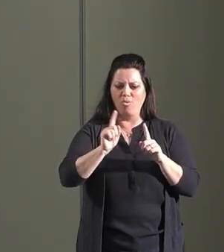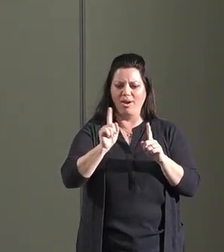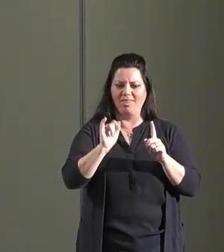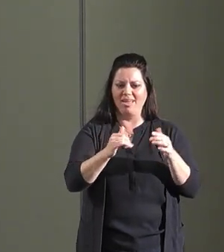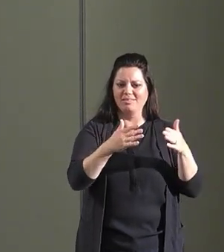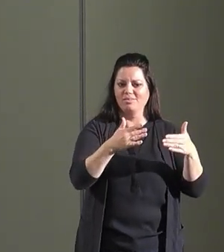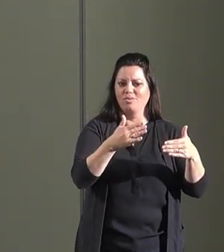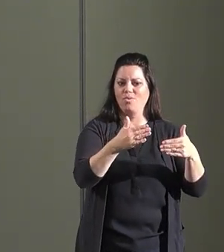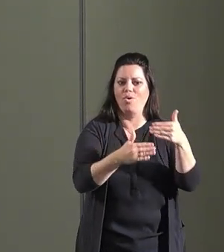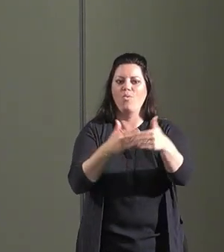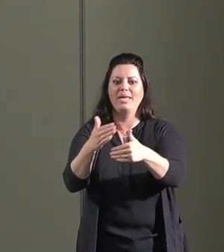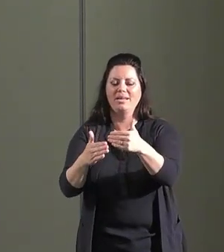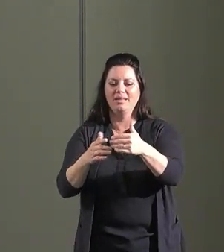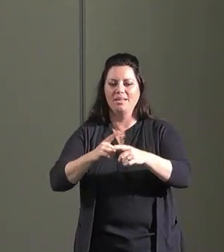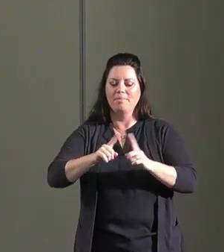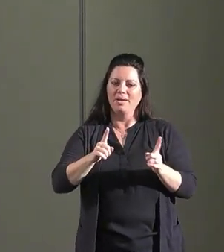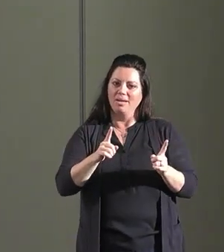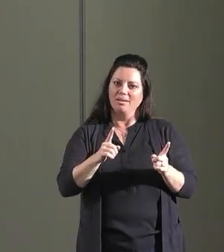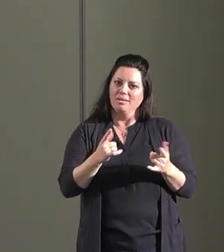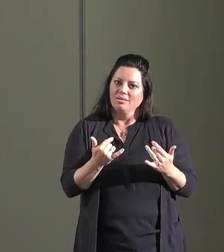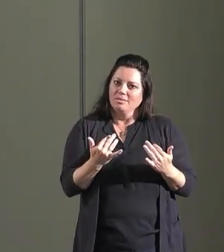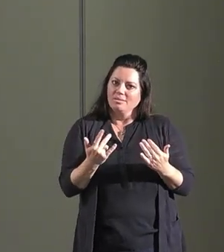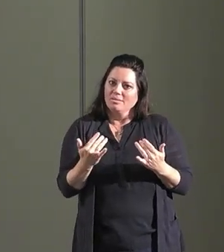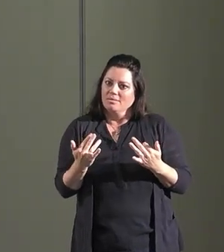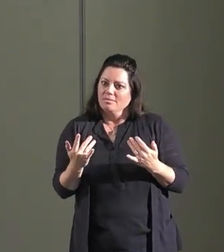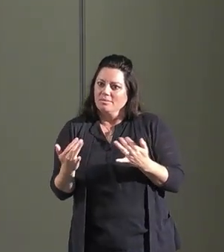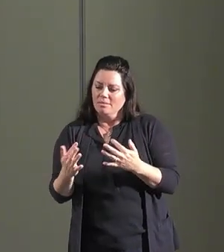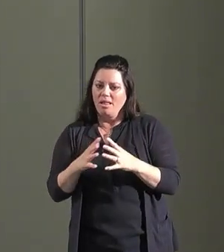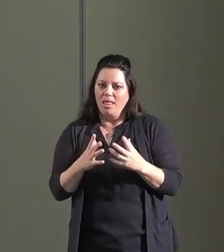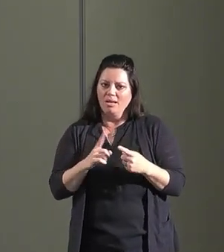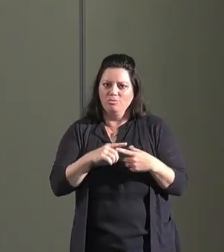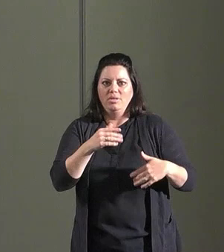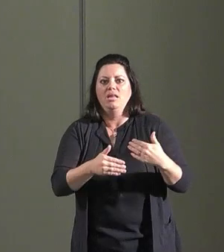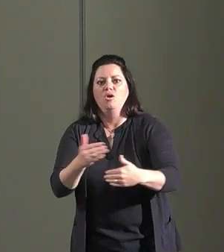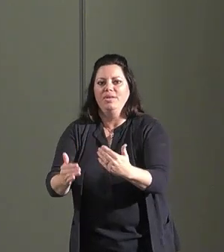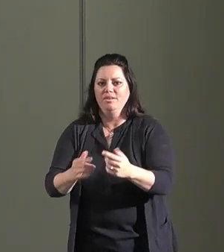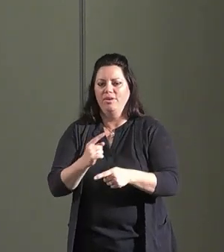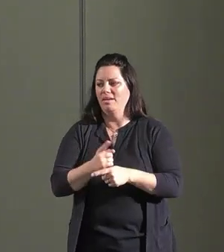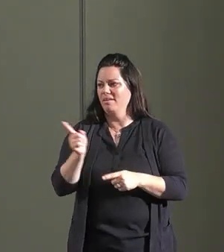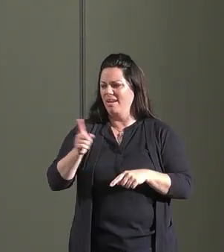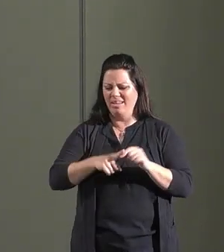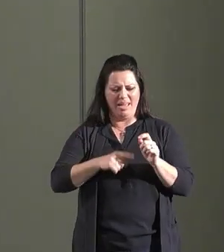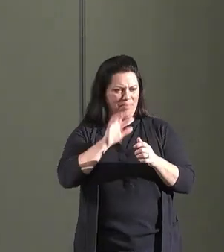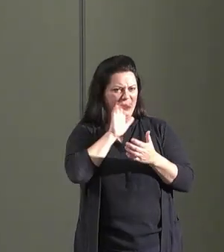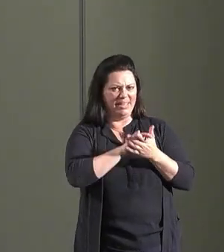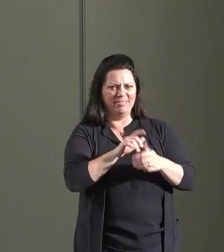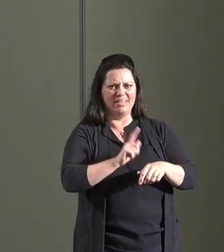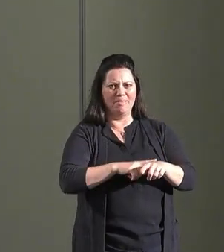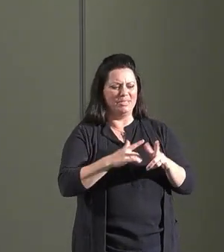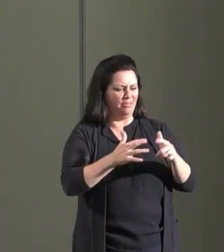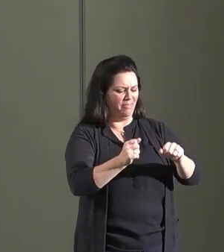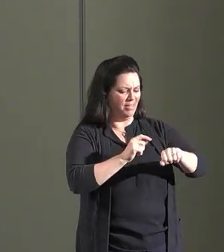to take work to get to that point. Great point. I can't believe how fast time is going by we have 10